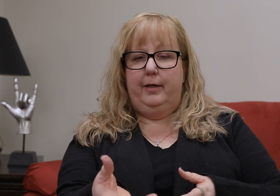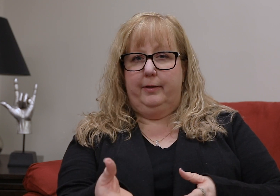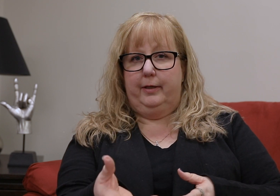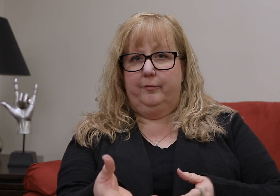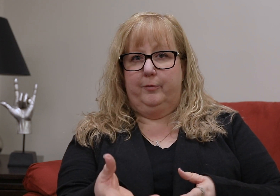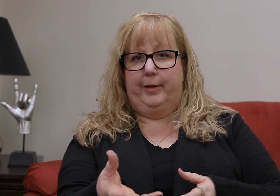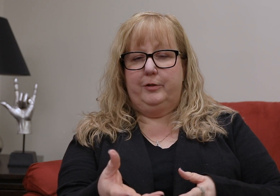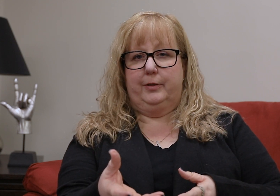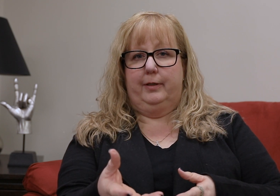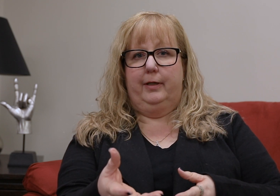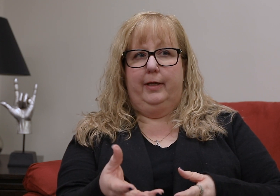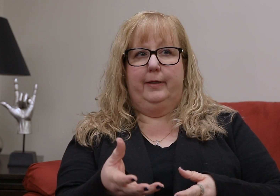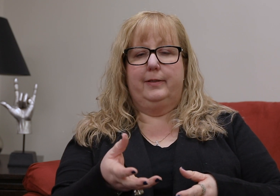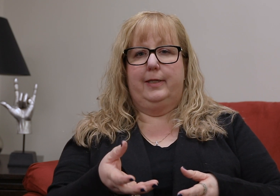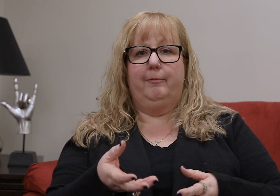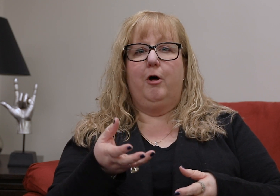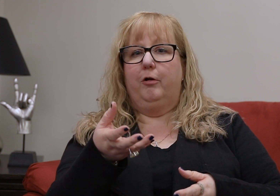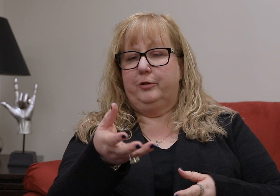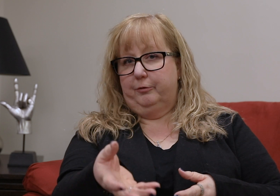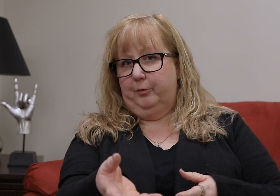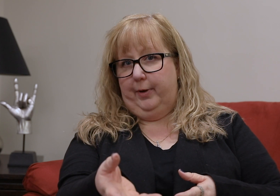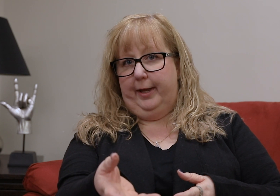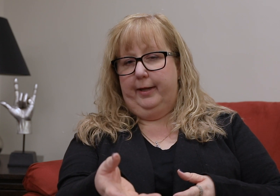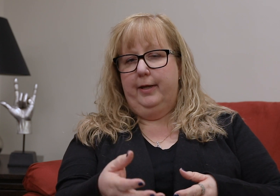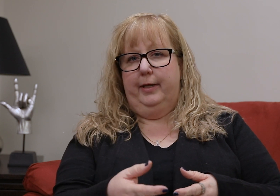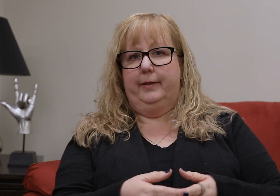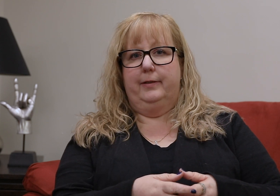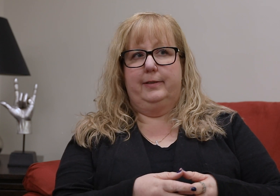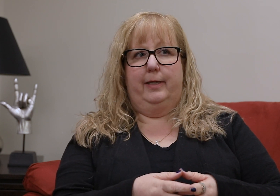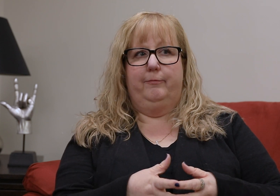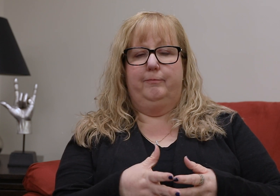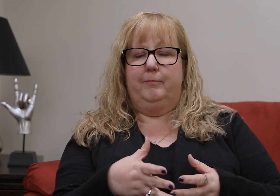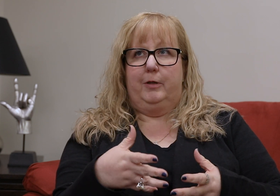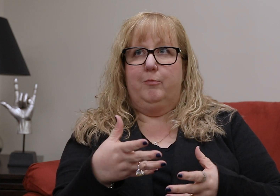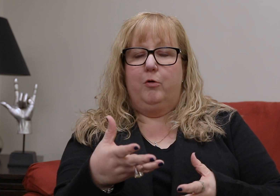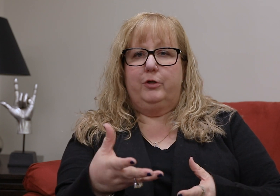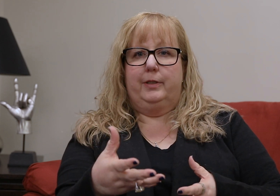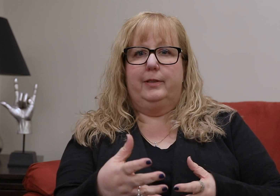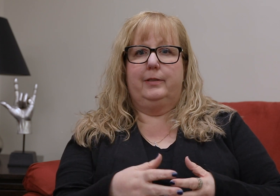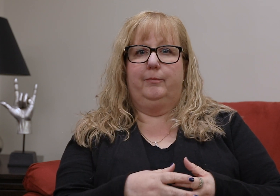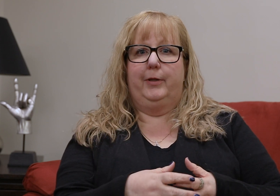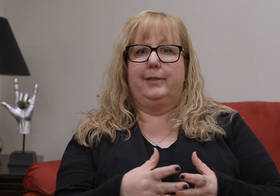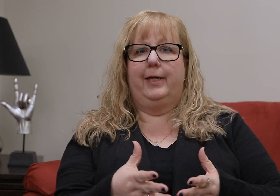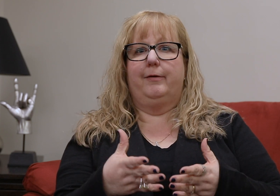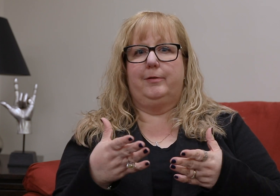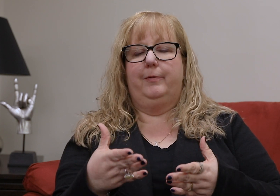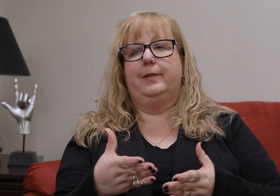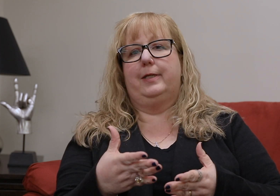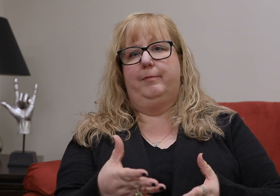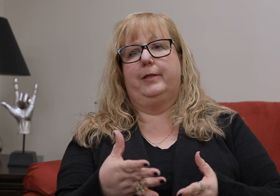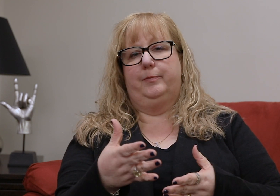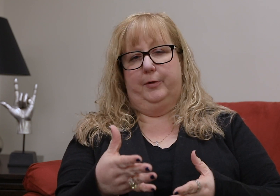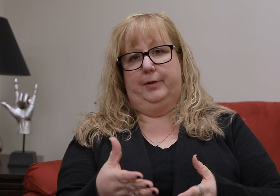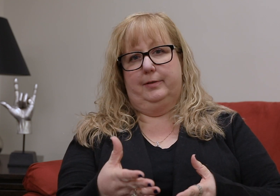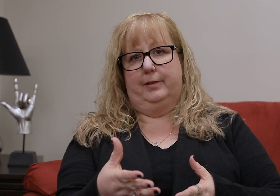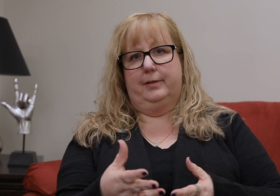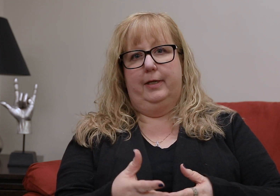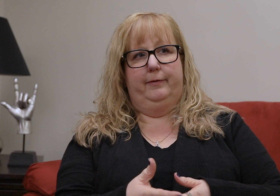in the same cultural way, in the same emotions, because they have some of the same experiences that an interpreter would never have.